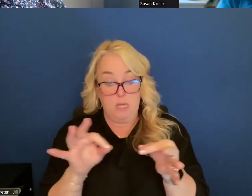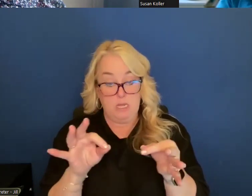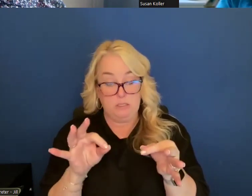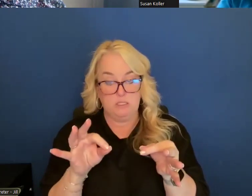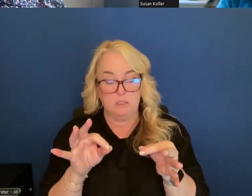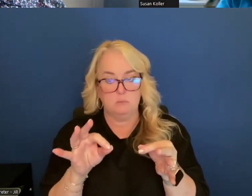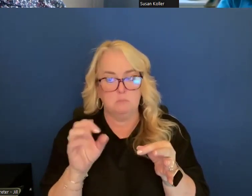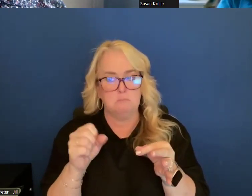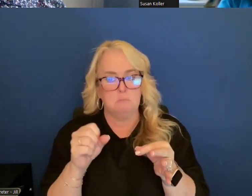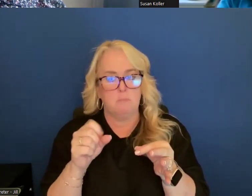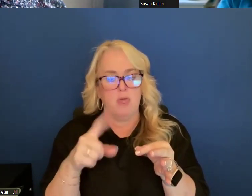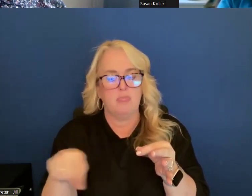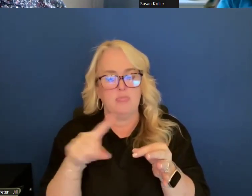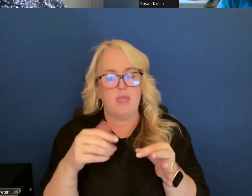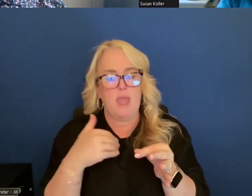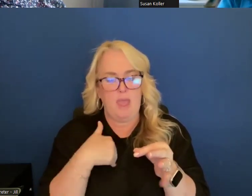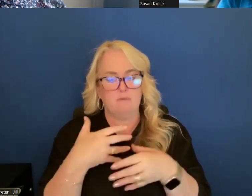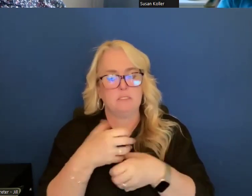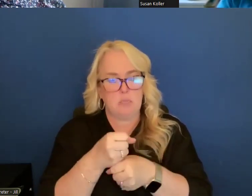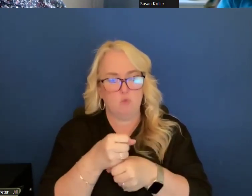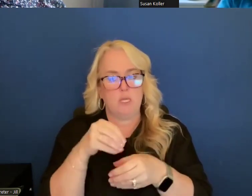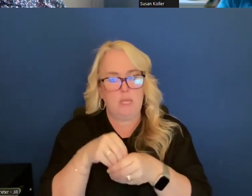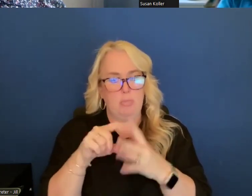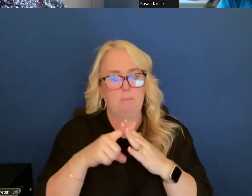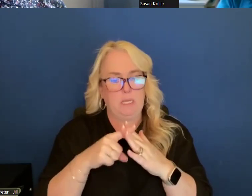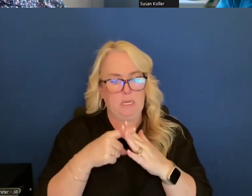have a summary in the very beginning of the waiver section